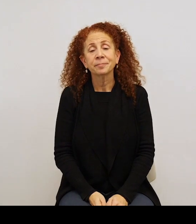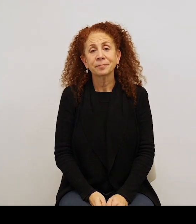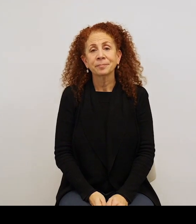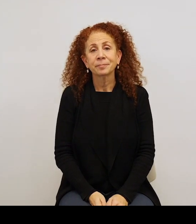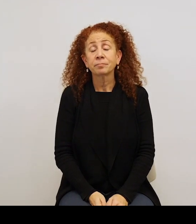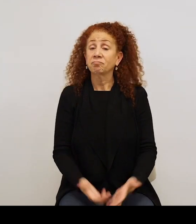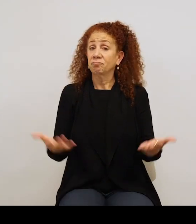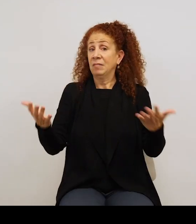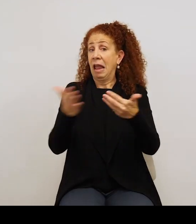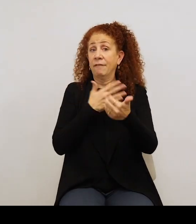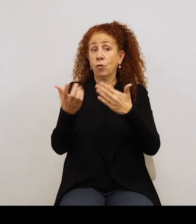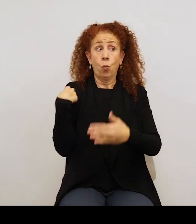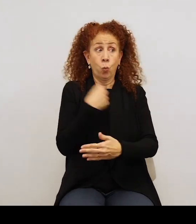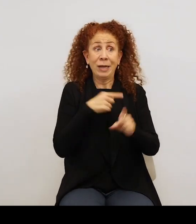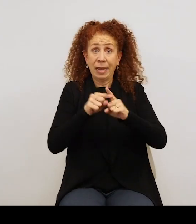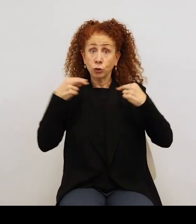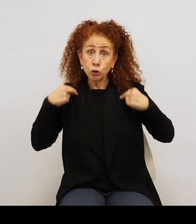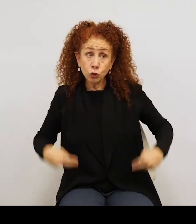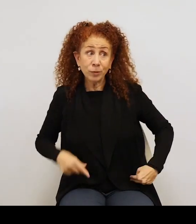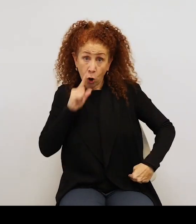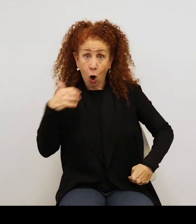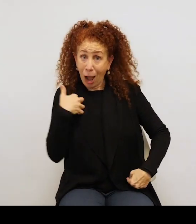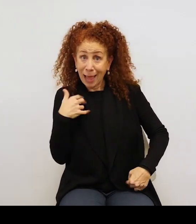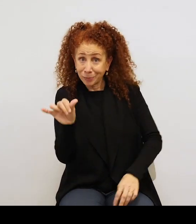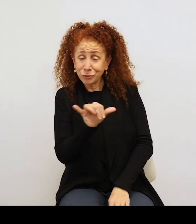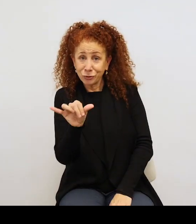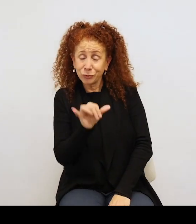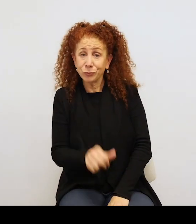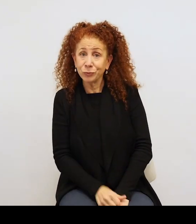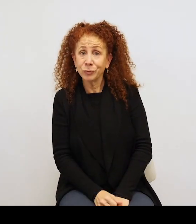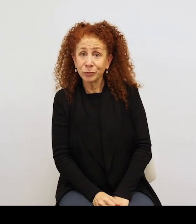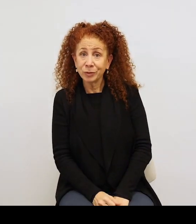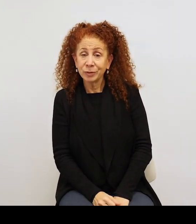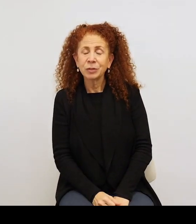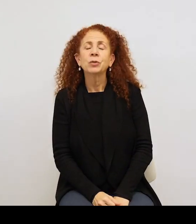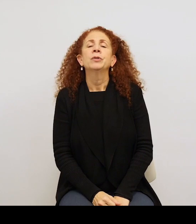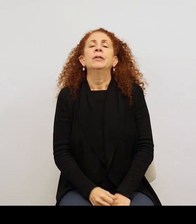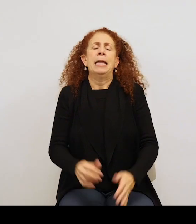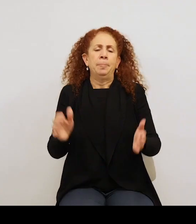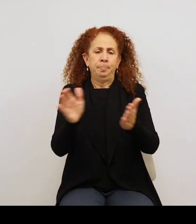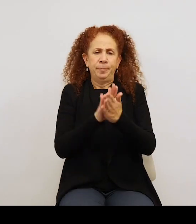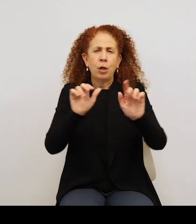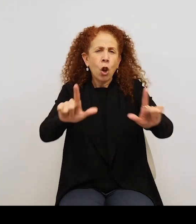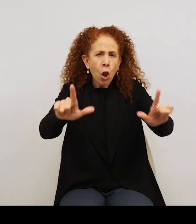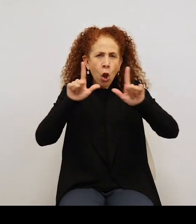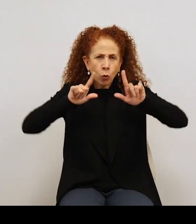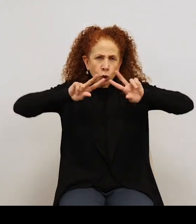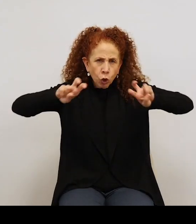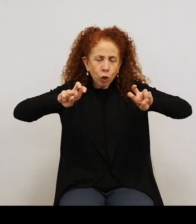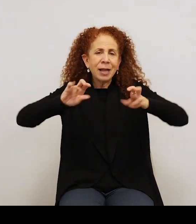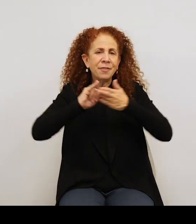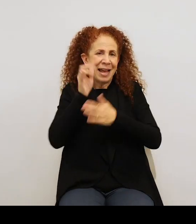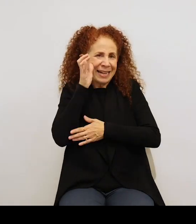And after all, we as humans are animals too. So let's take a closer look at the notion of kinship.